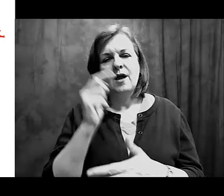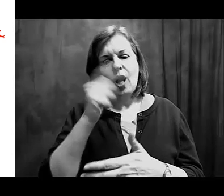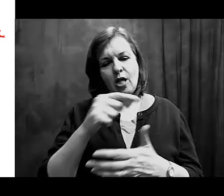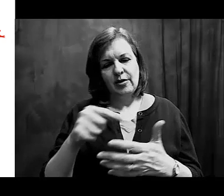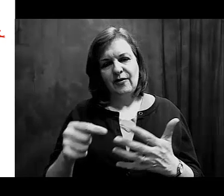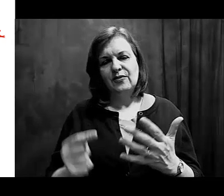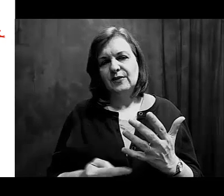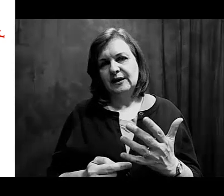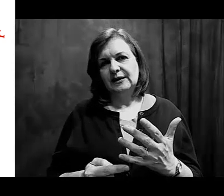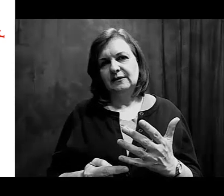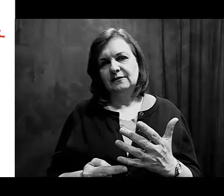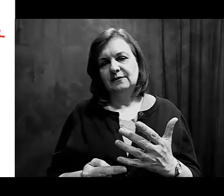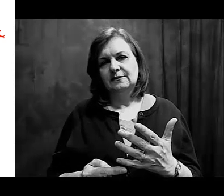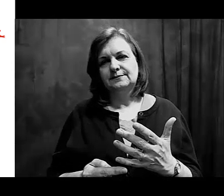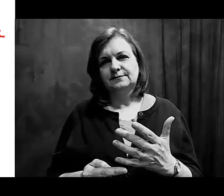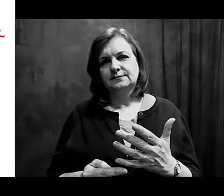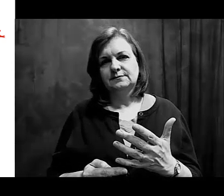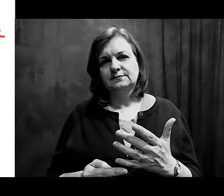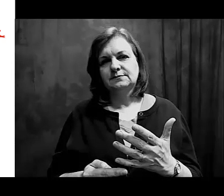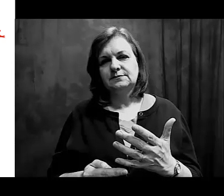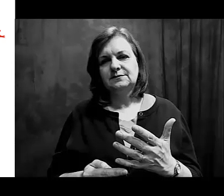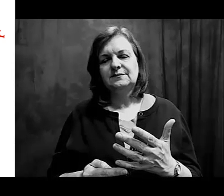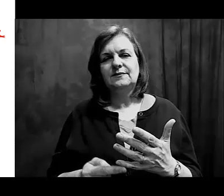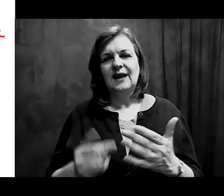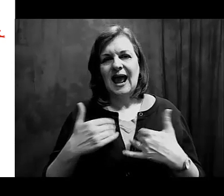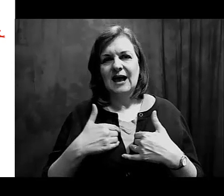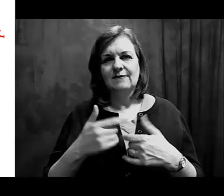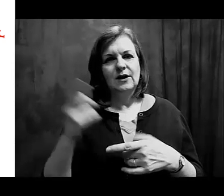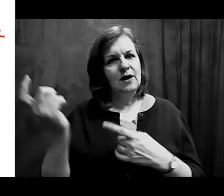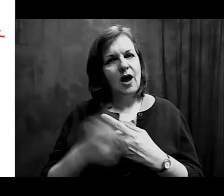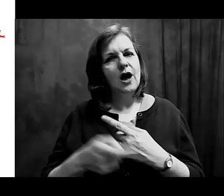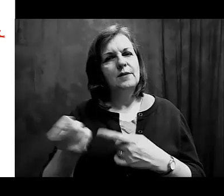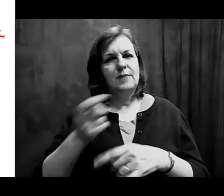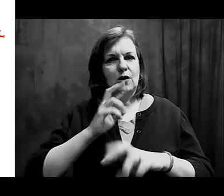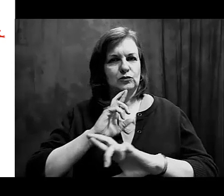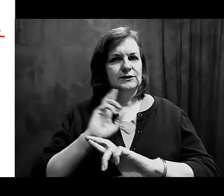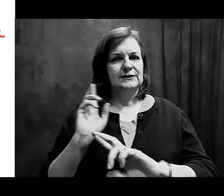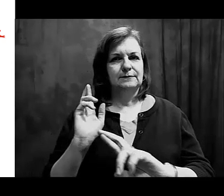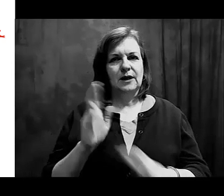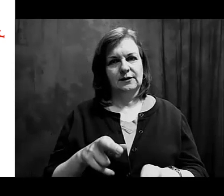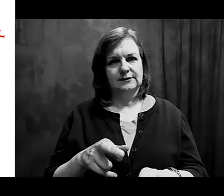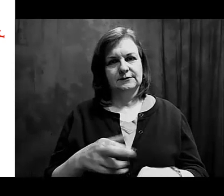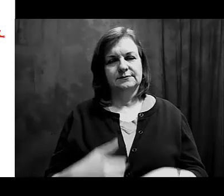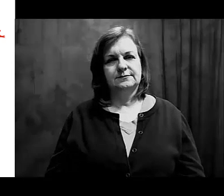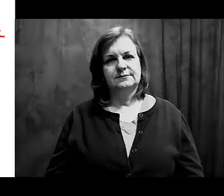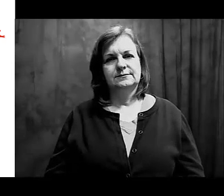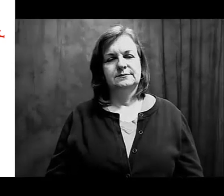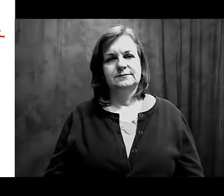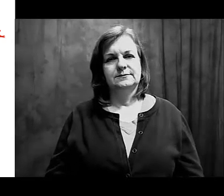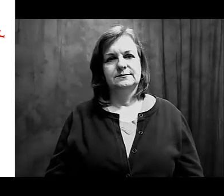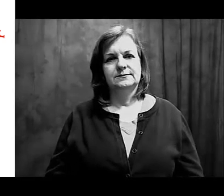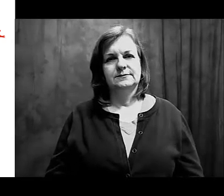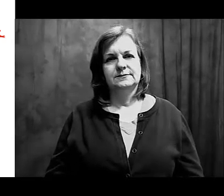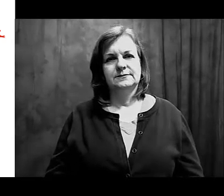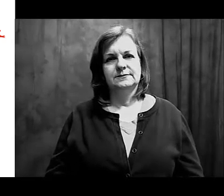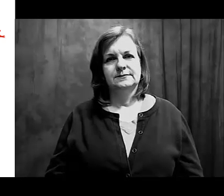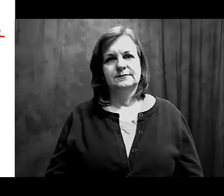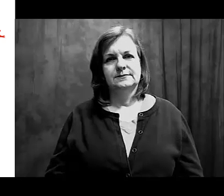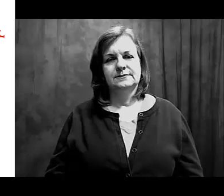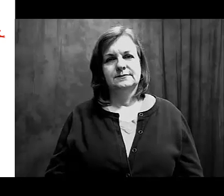all of these can elicit some sort of automatic response to what is going on